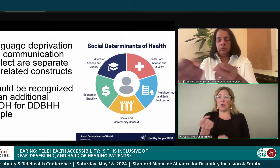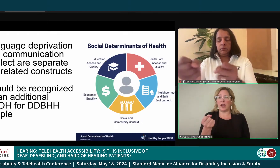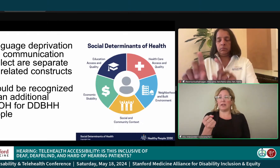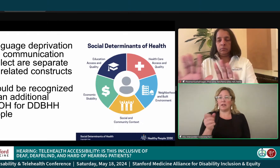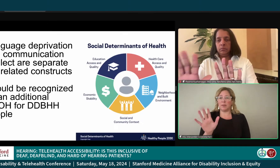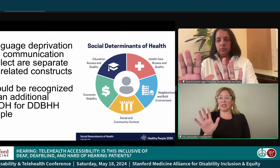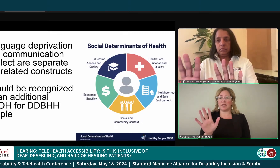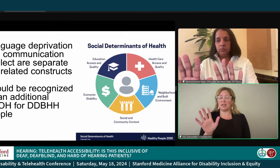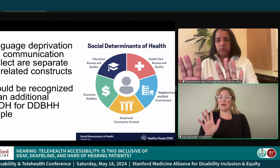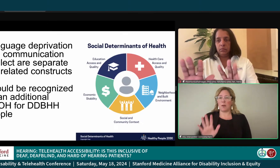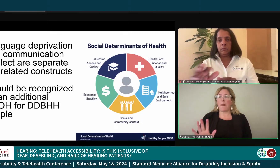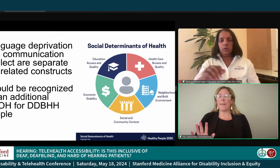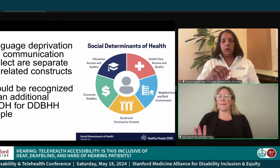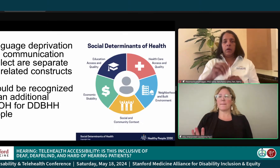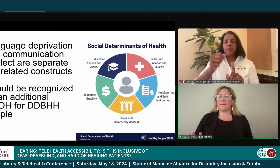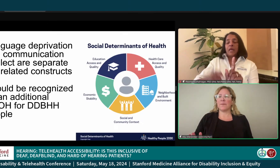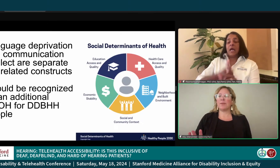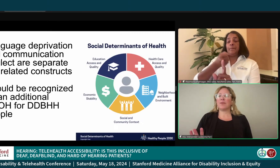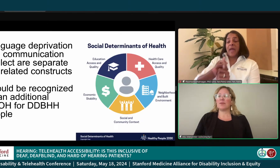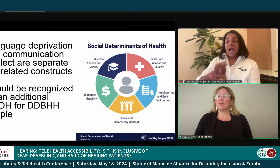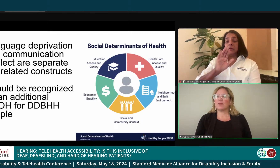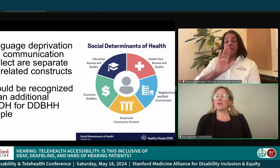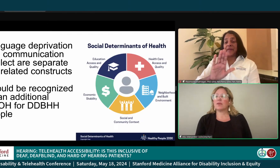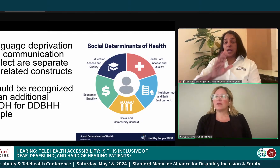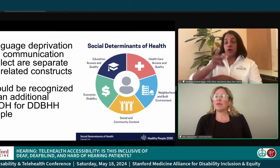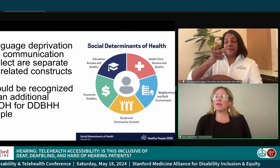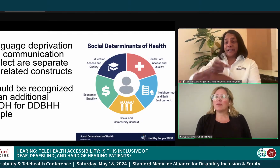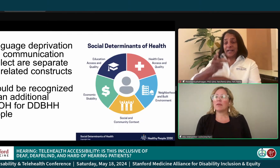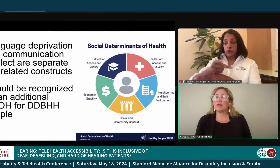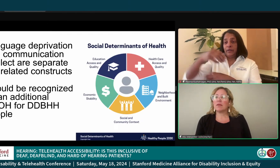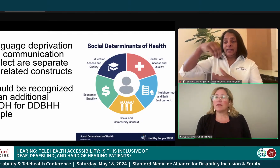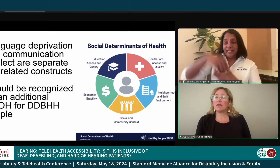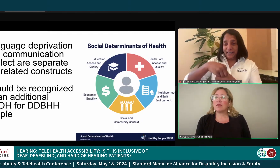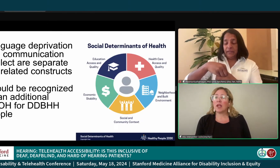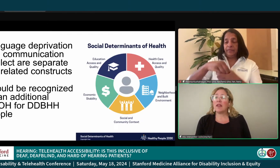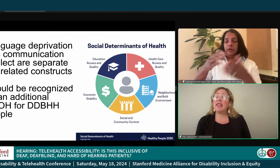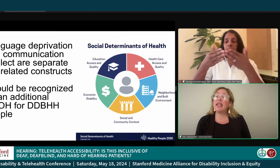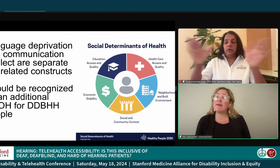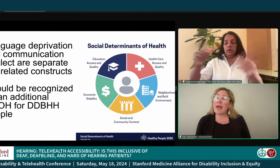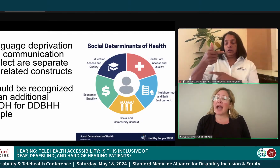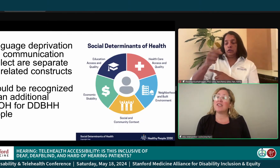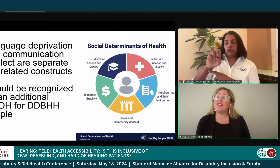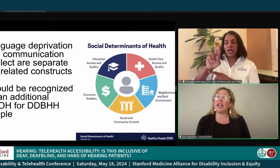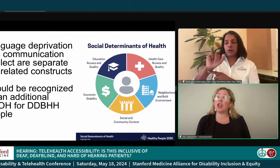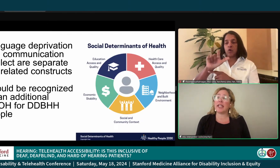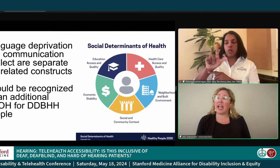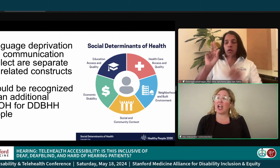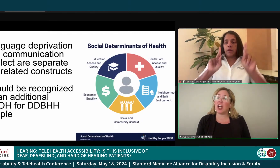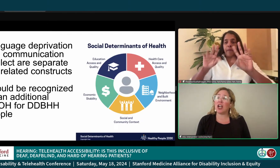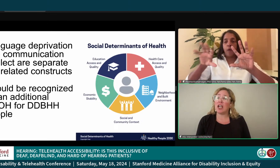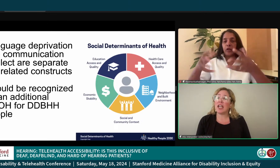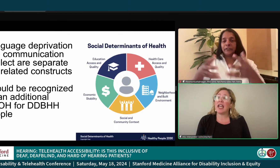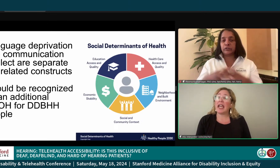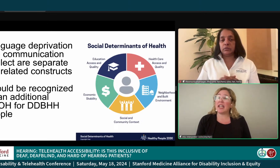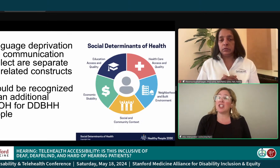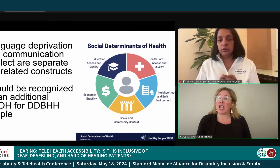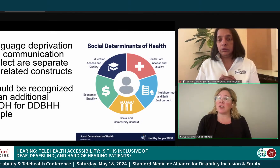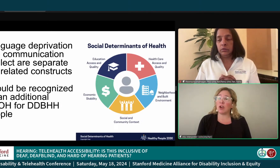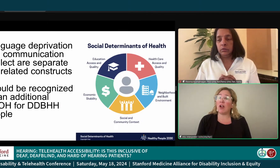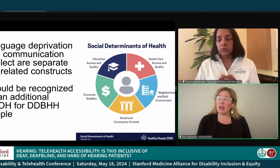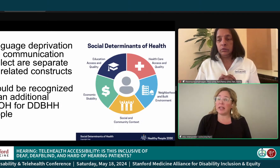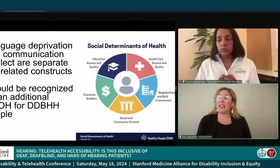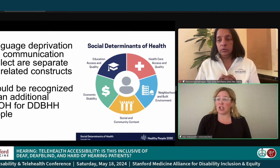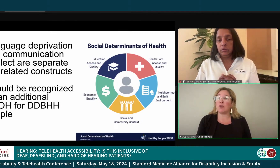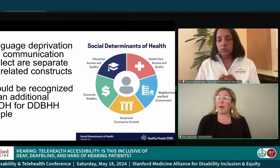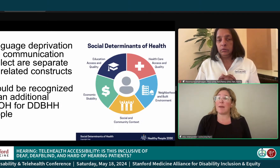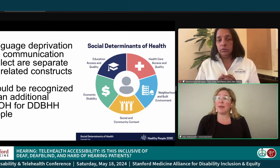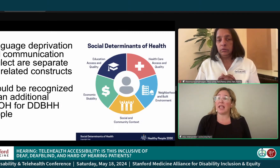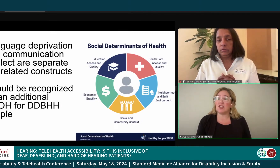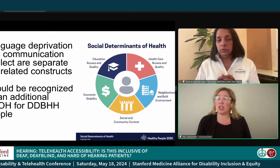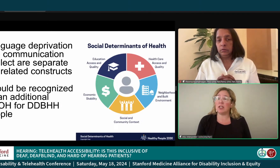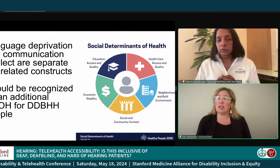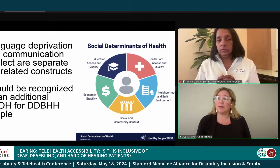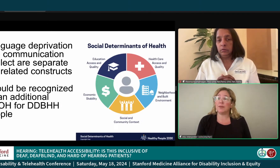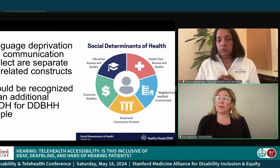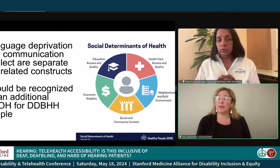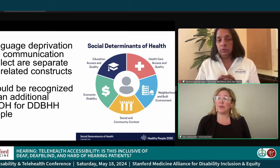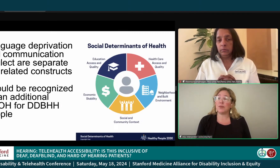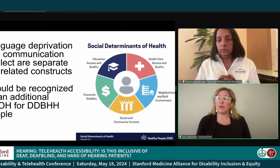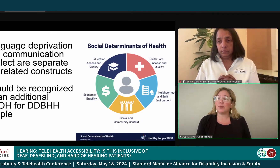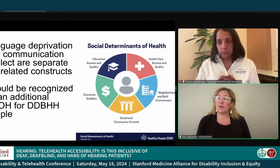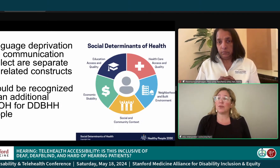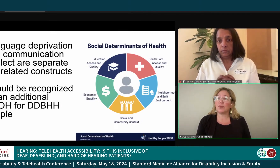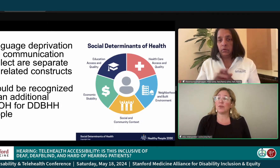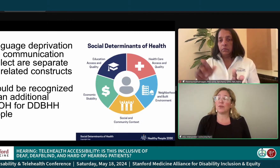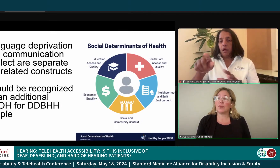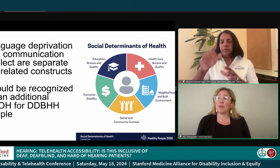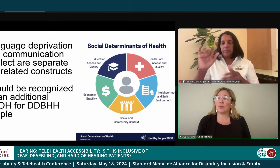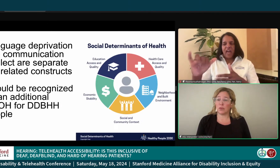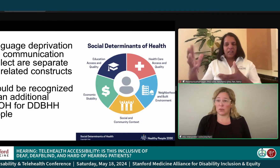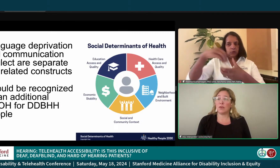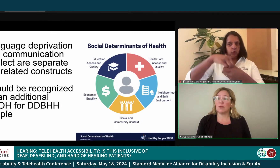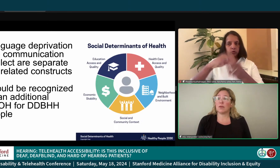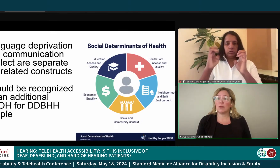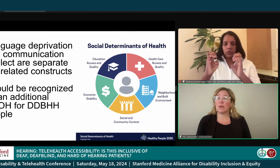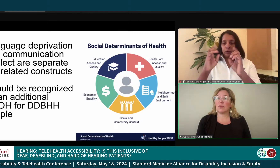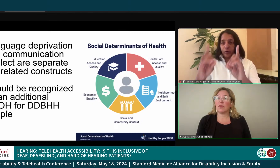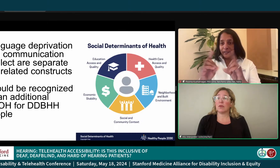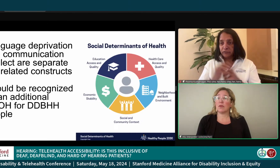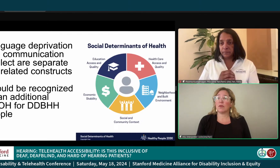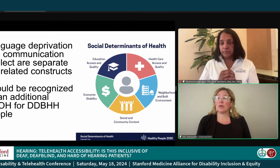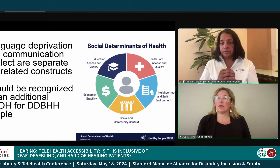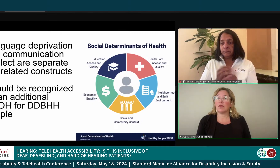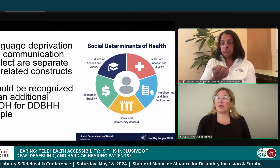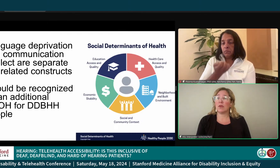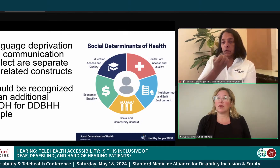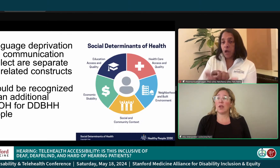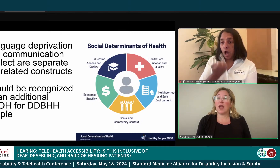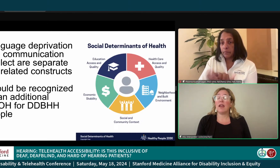hold on please. The impact of their care in the general population,